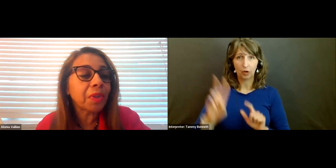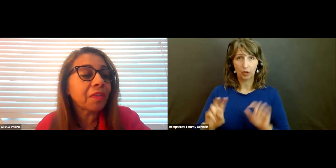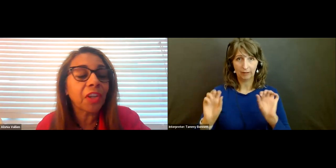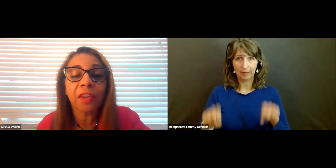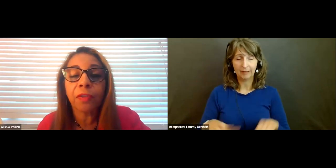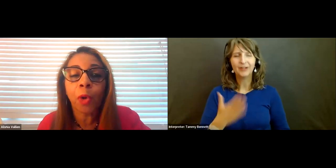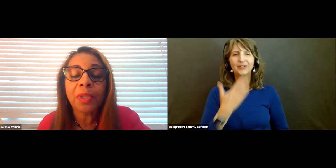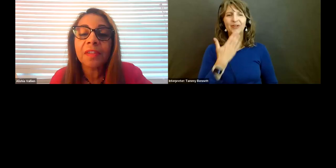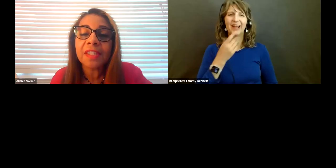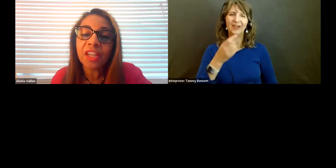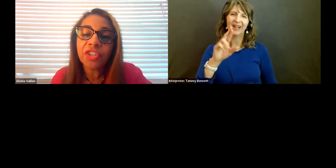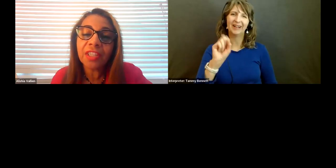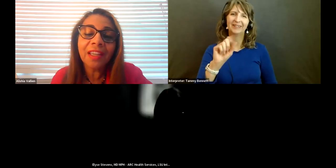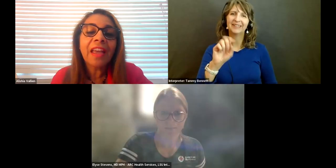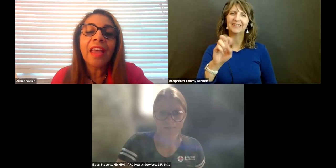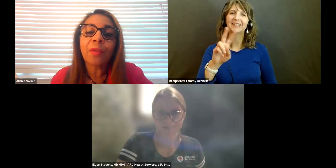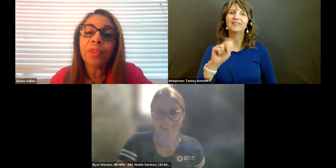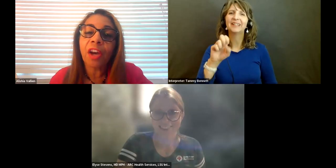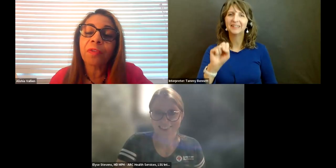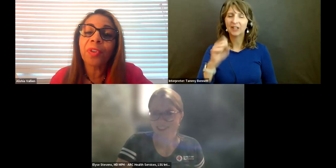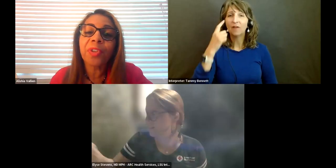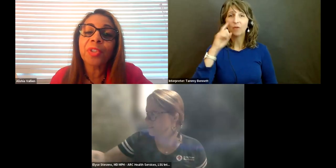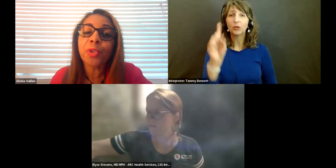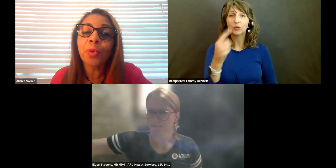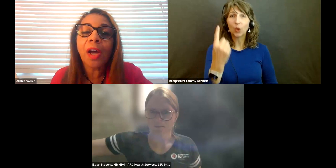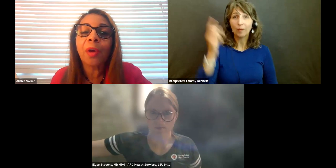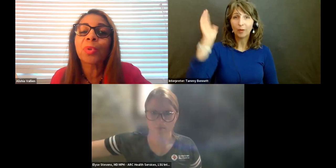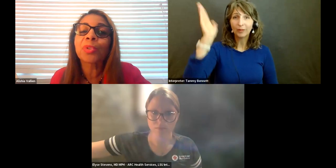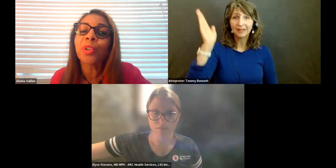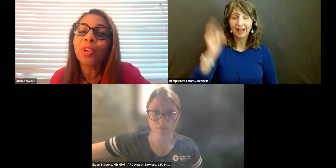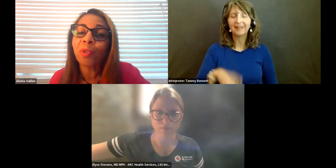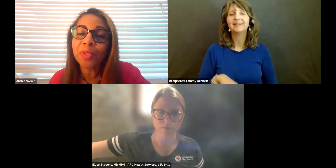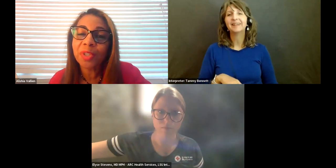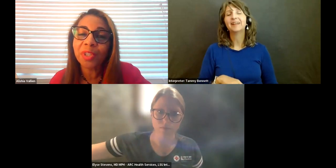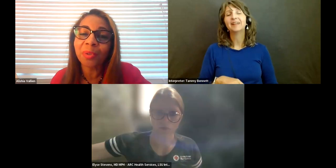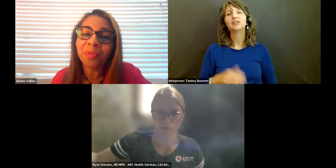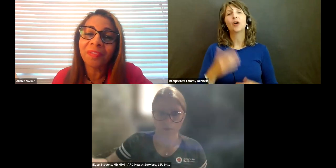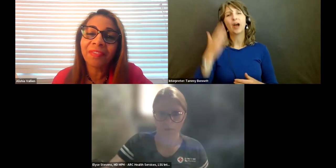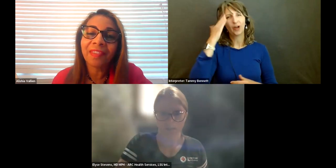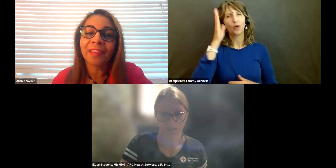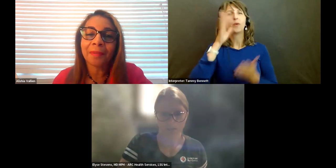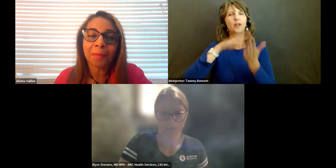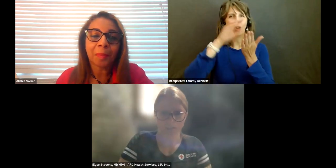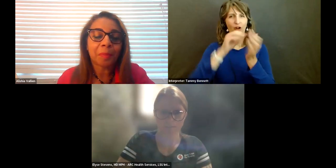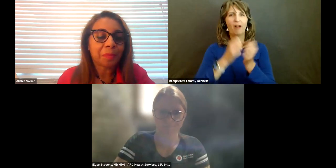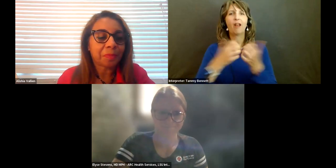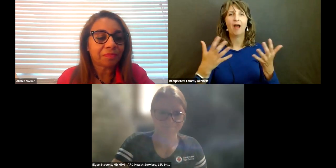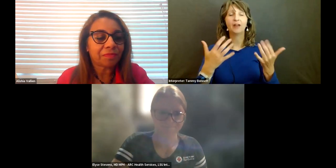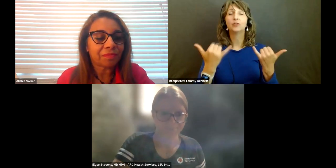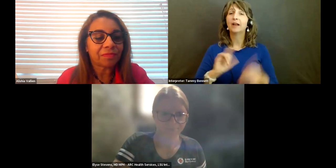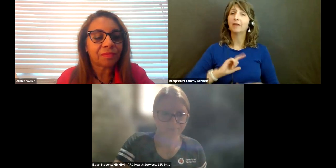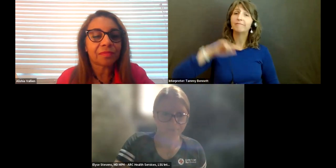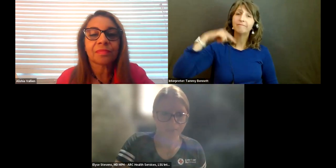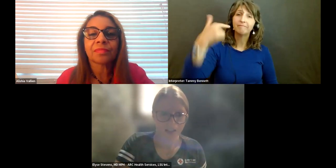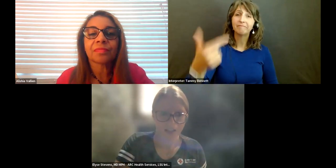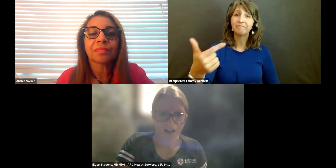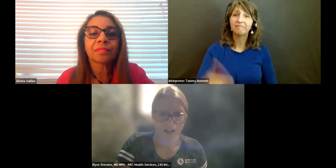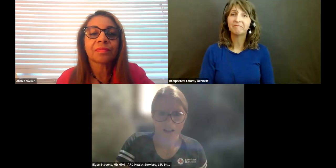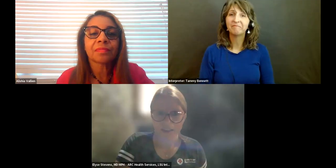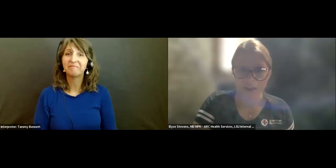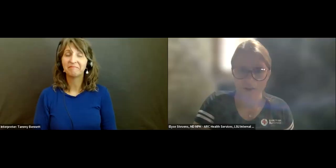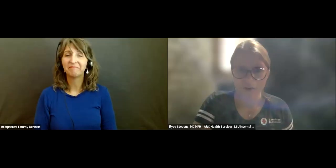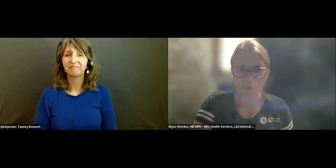We know this is gonna be a very informative session. And without further ado, I will turn it over to you.